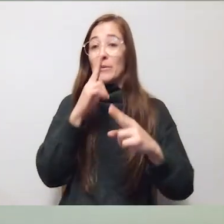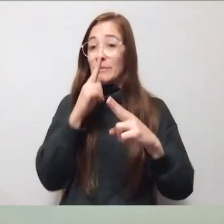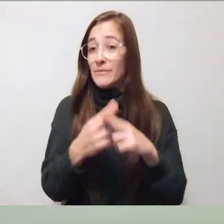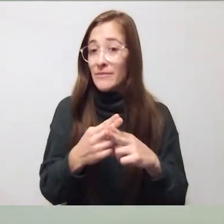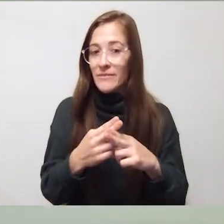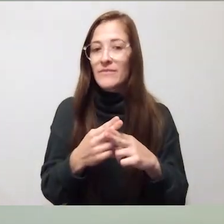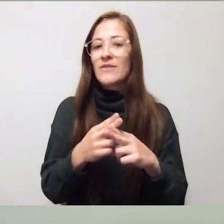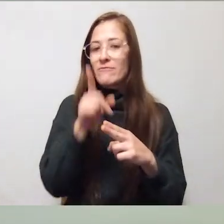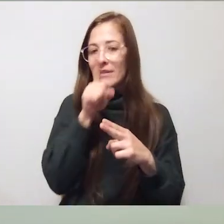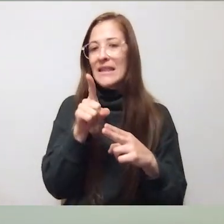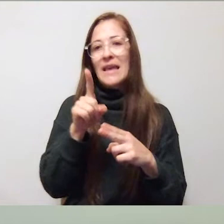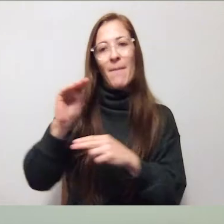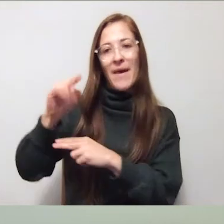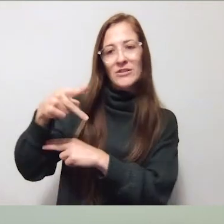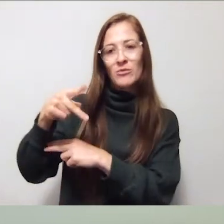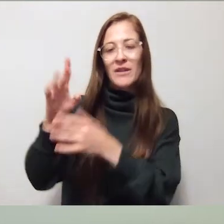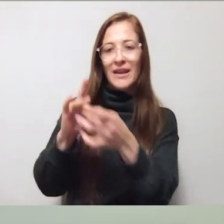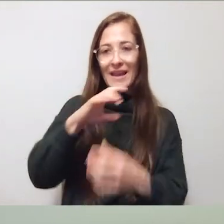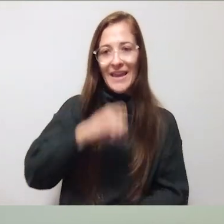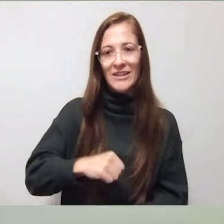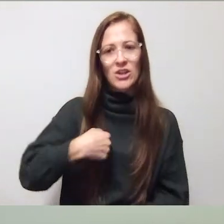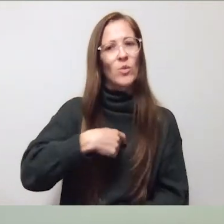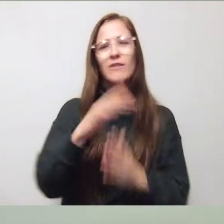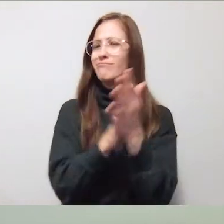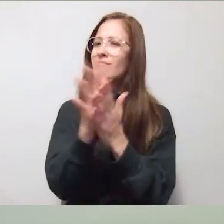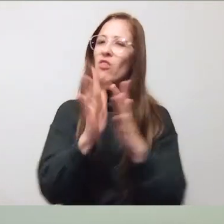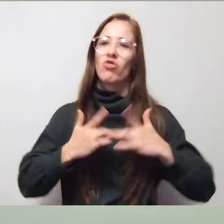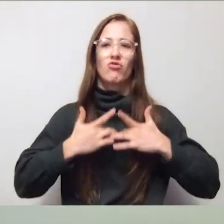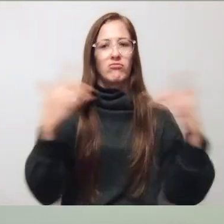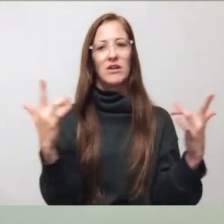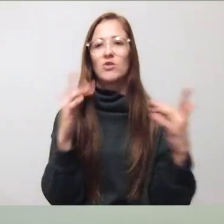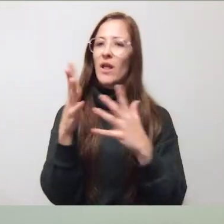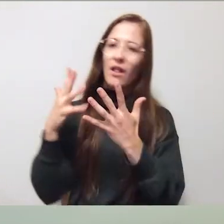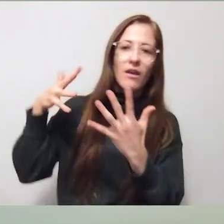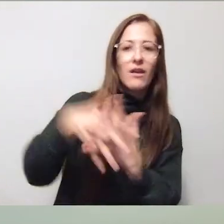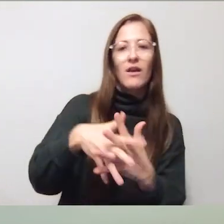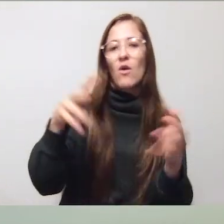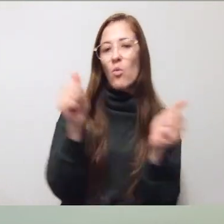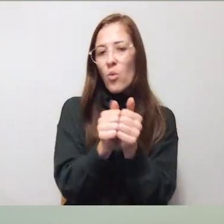We're really, really excited for that endeavor. We're gonna be embedded with the Department of Health, New York State Office for the Aging,